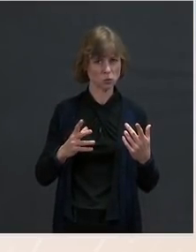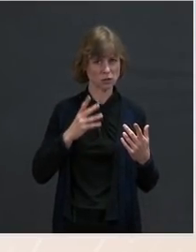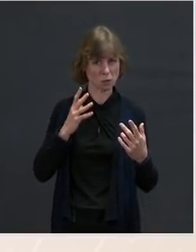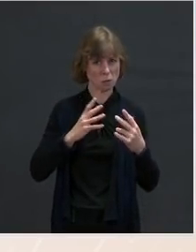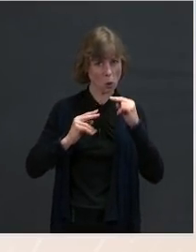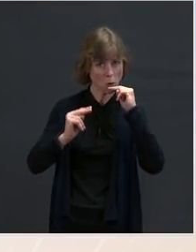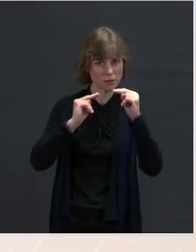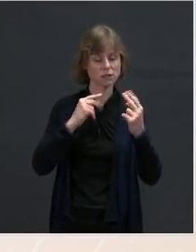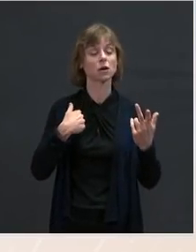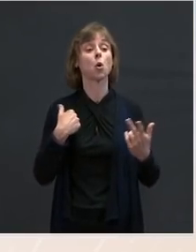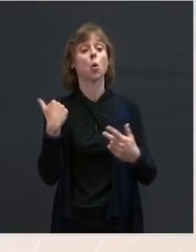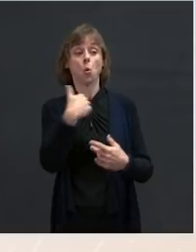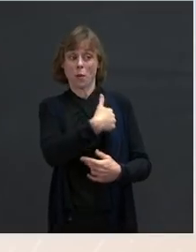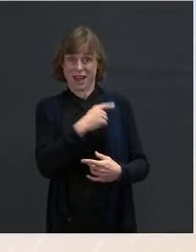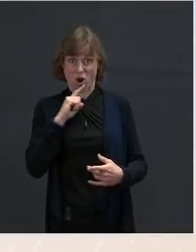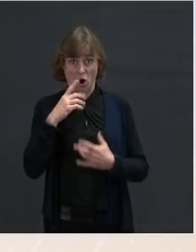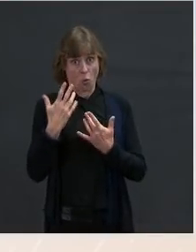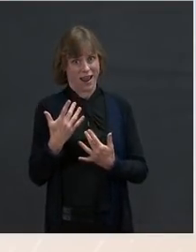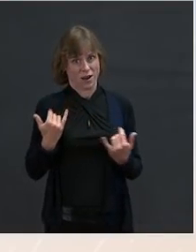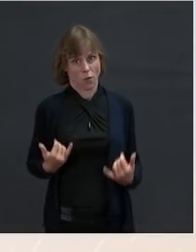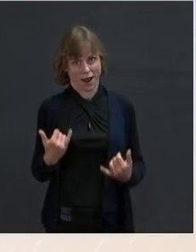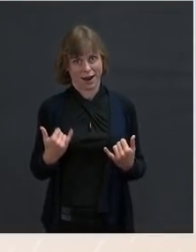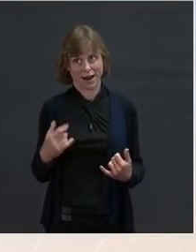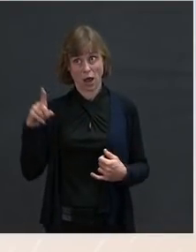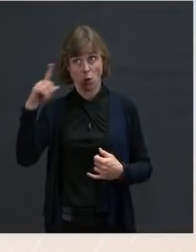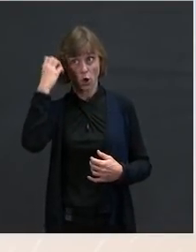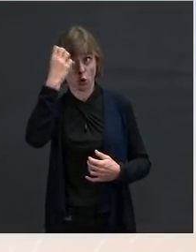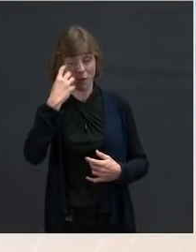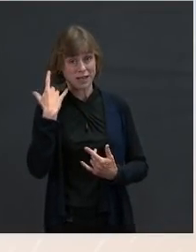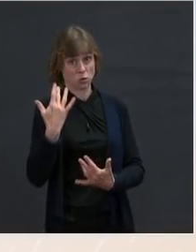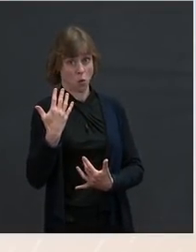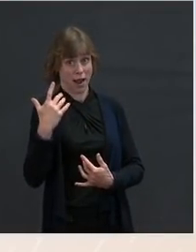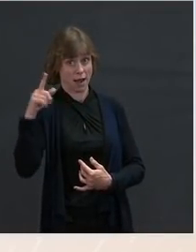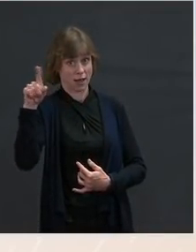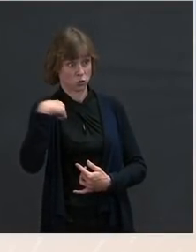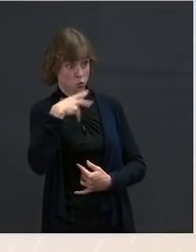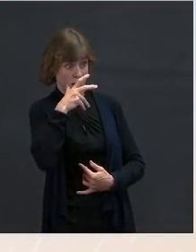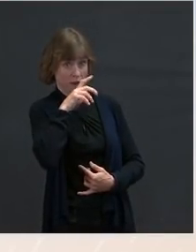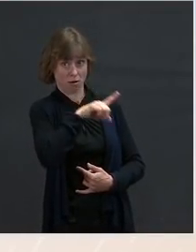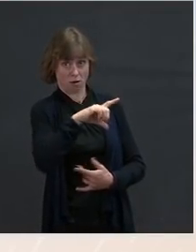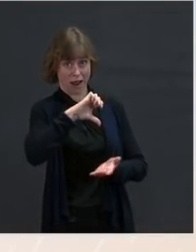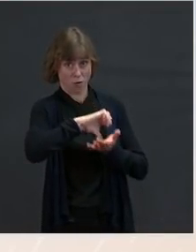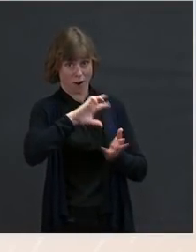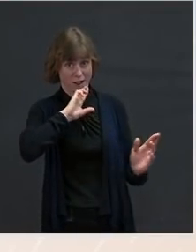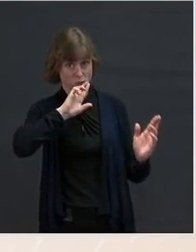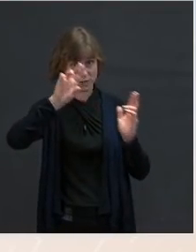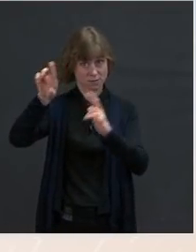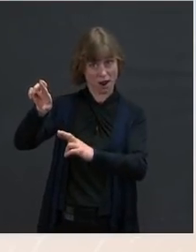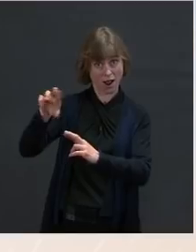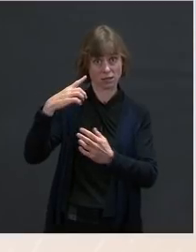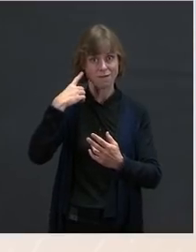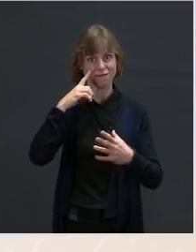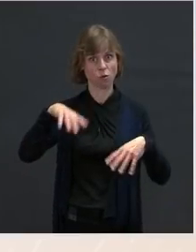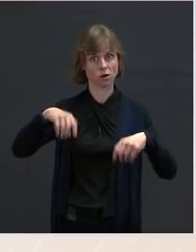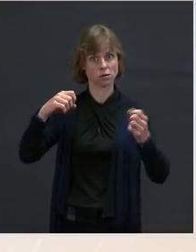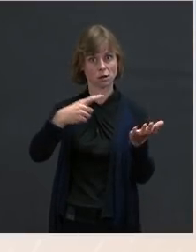The Europeans are waiting to hear Iran's reply to their invitation to have a conversation. So that's the stage we're sitting at at this point in time.